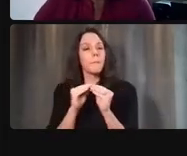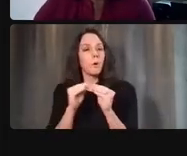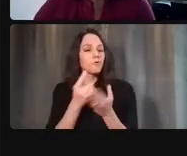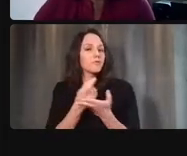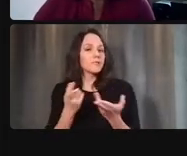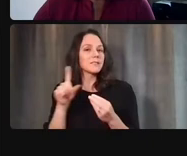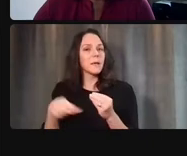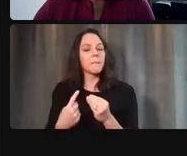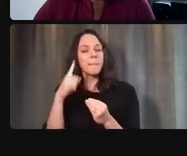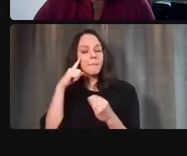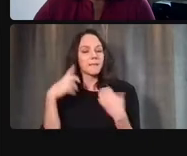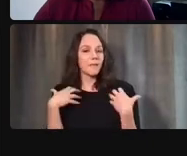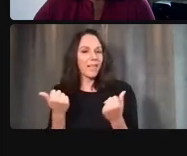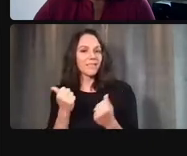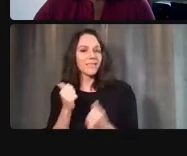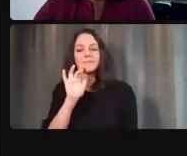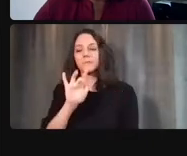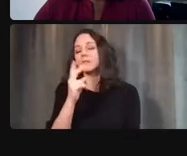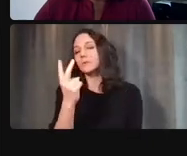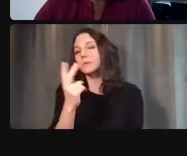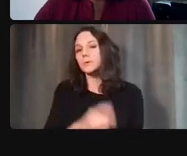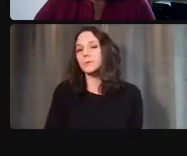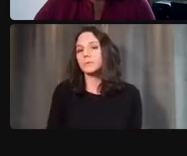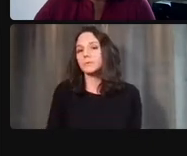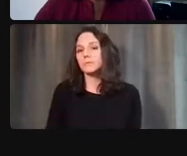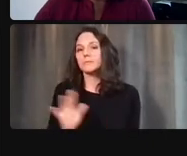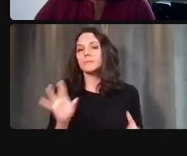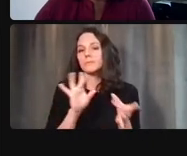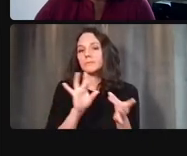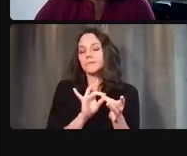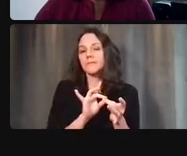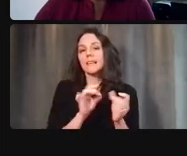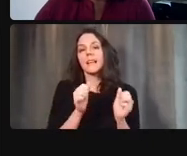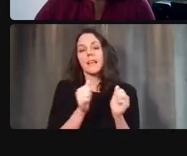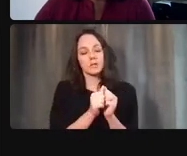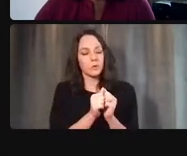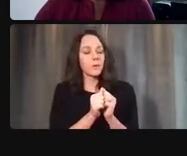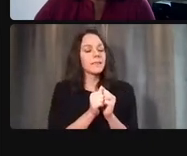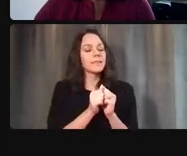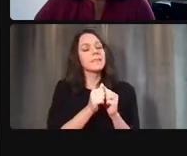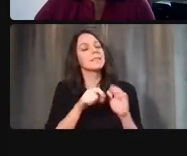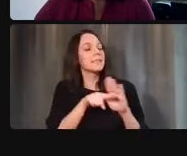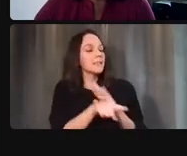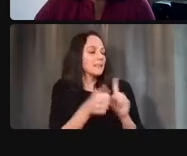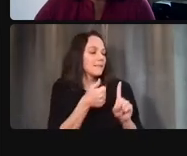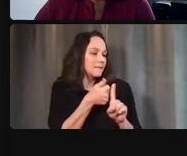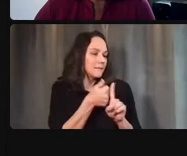To connect directly with the National Suicide Prevention Lifeline, press Three.